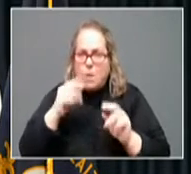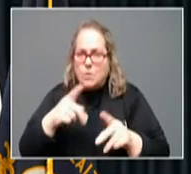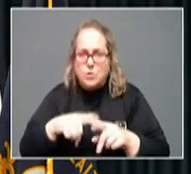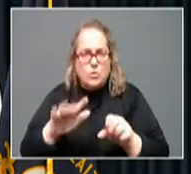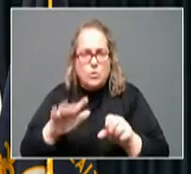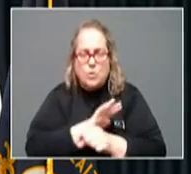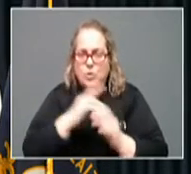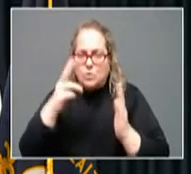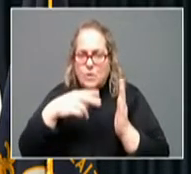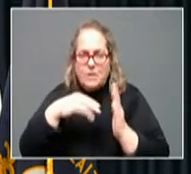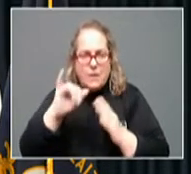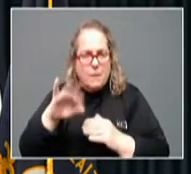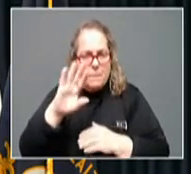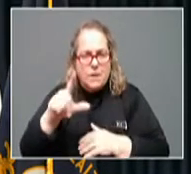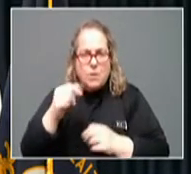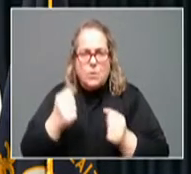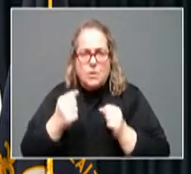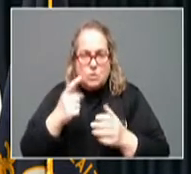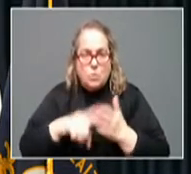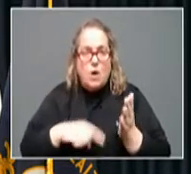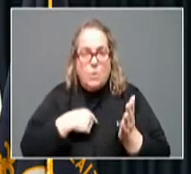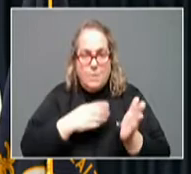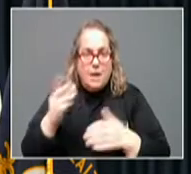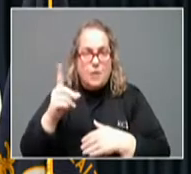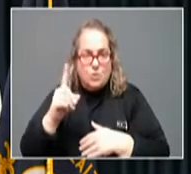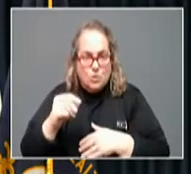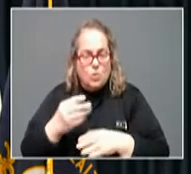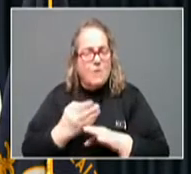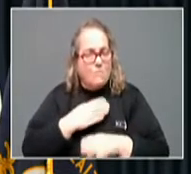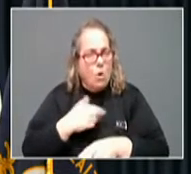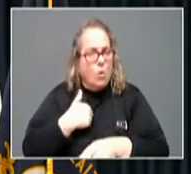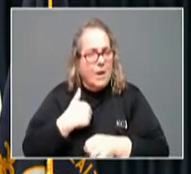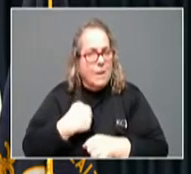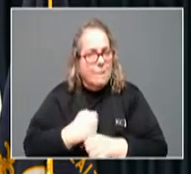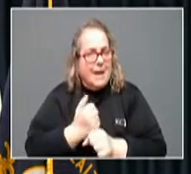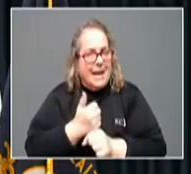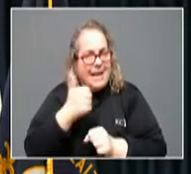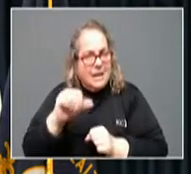which is what we aim to do before, um, given our opinion or or ultimately